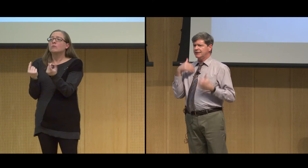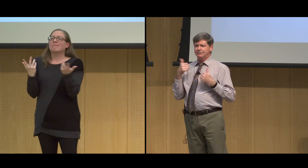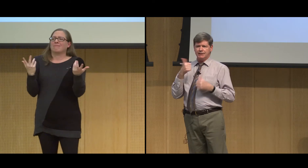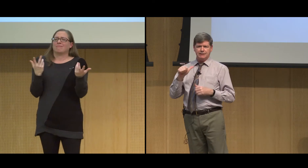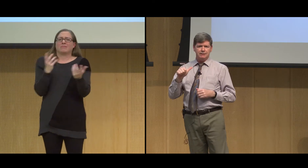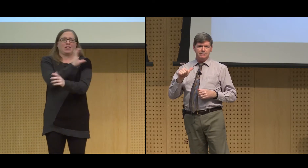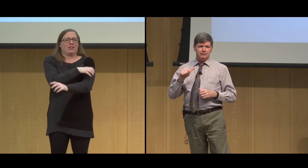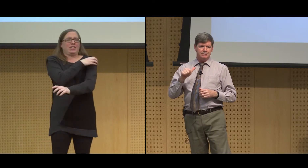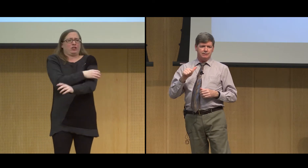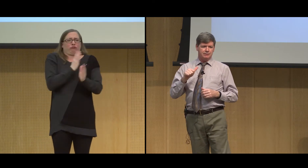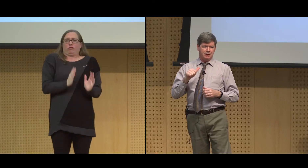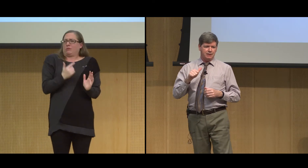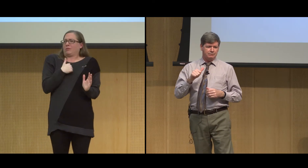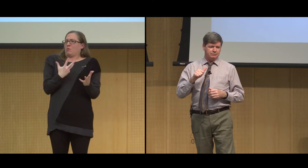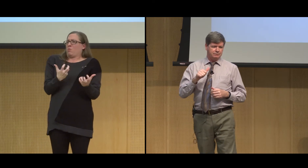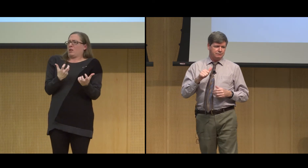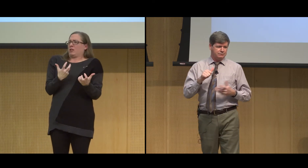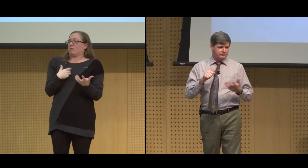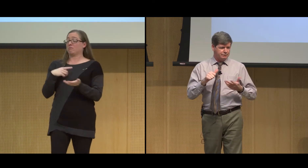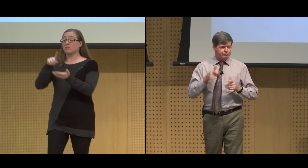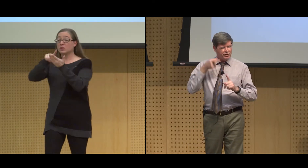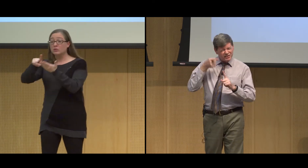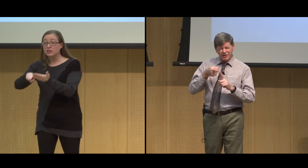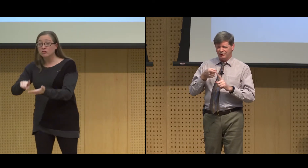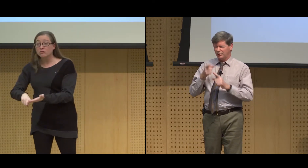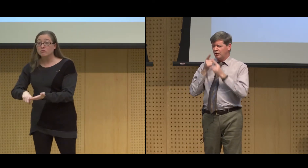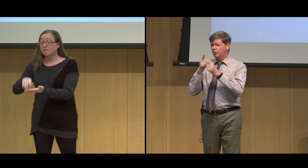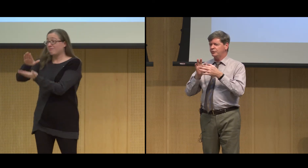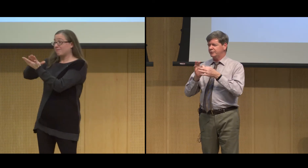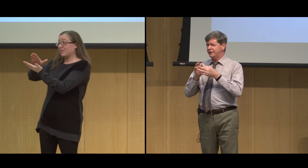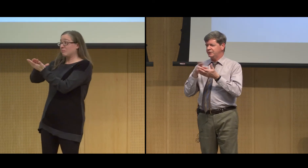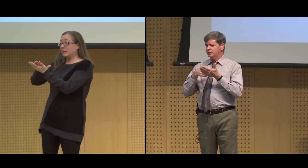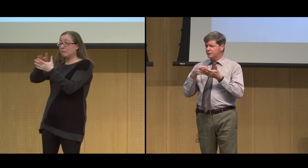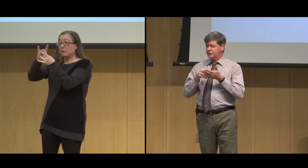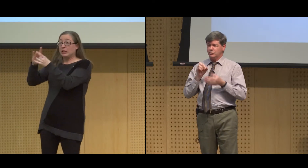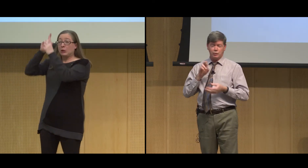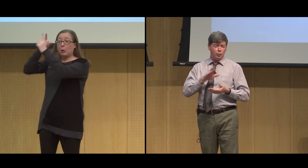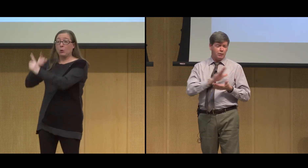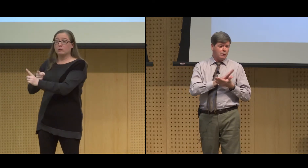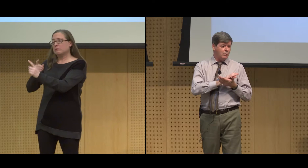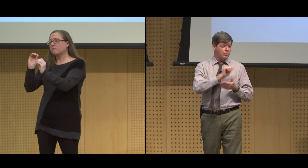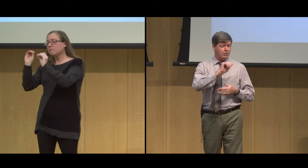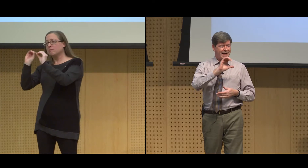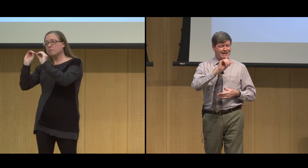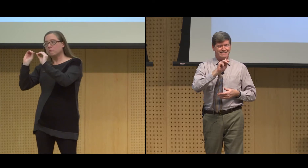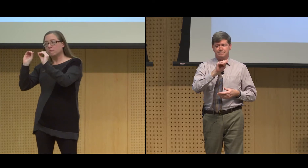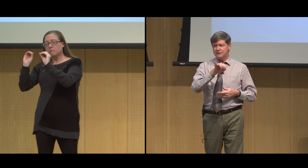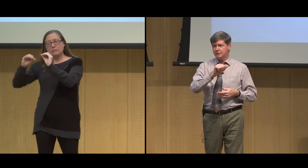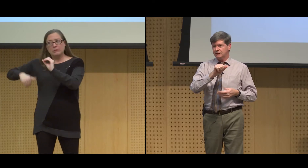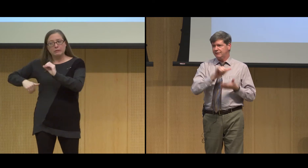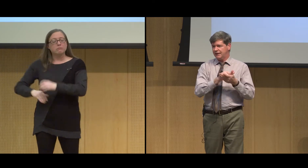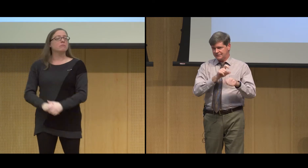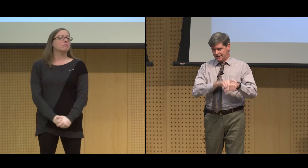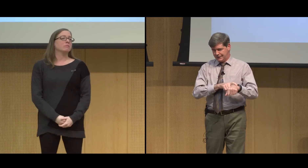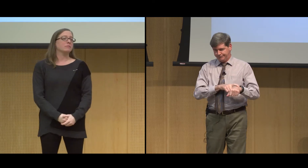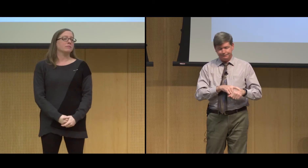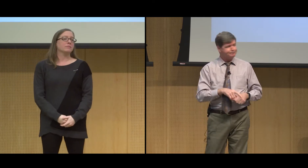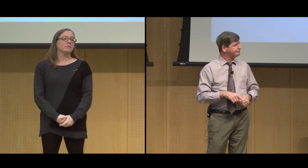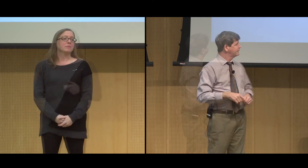I didn't have any particular goals related to research or--or academia at that time.